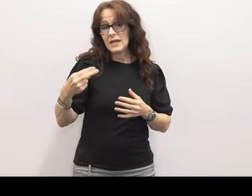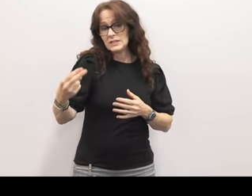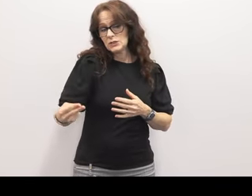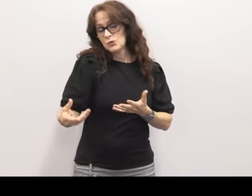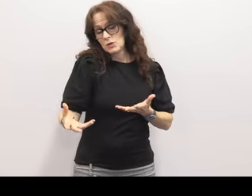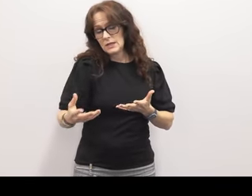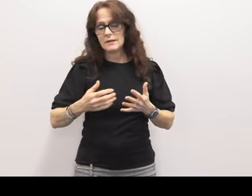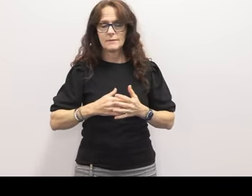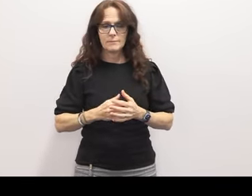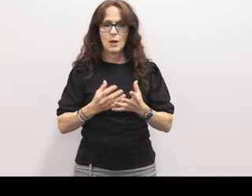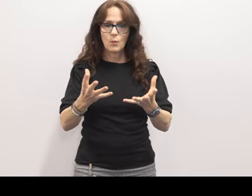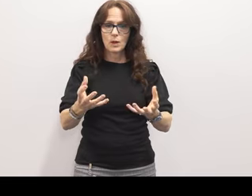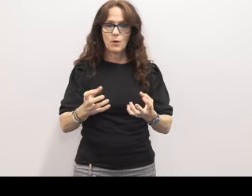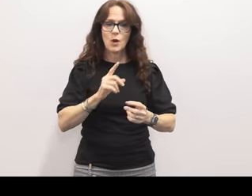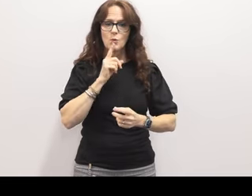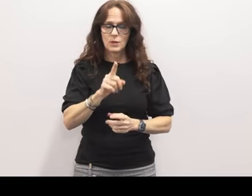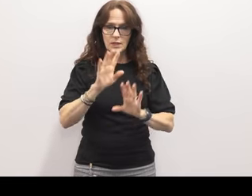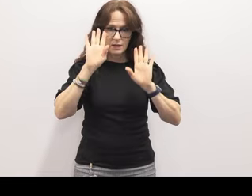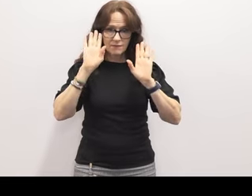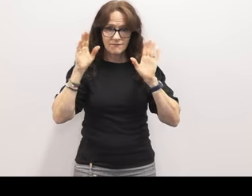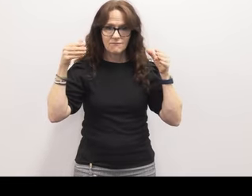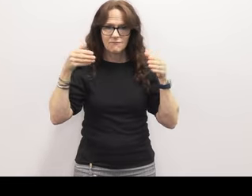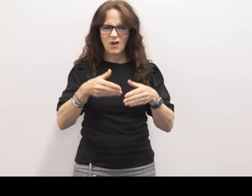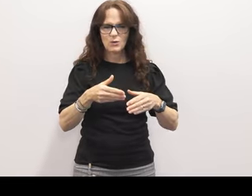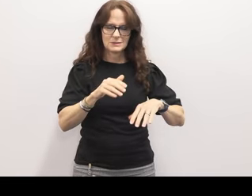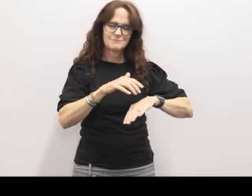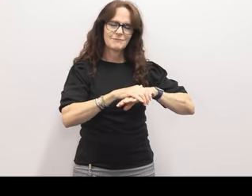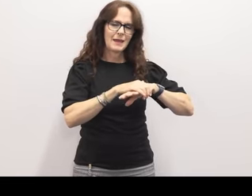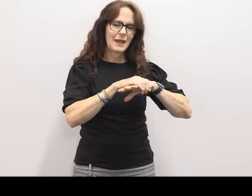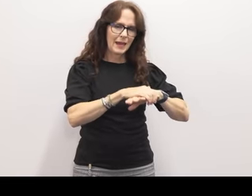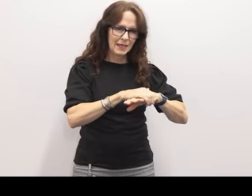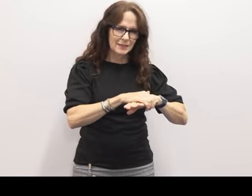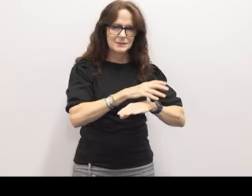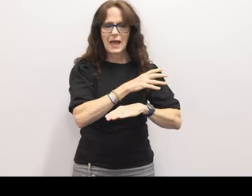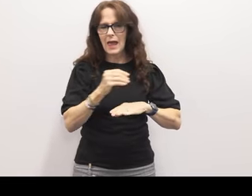But what we want to really have you focus on is the English as well as the math.